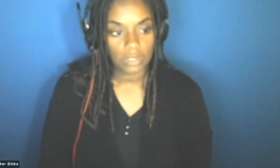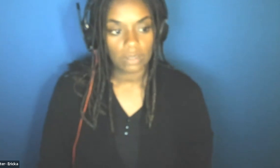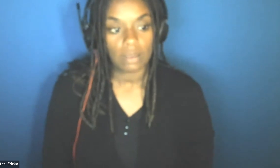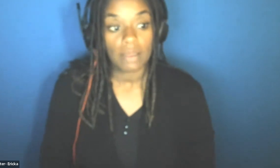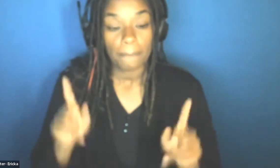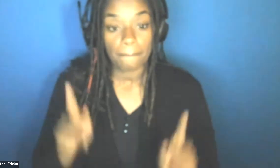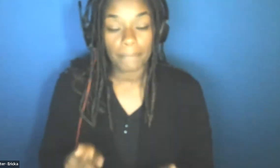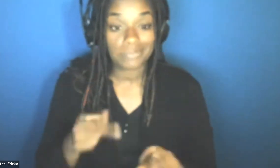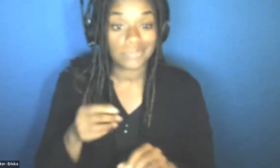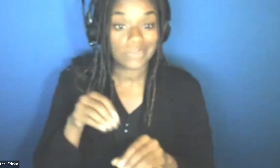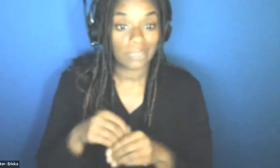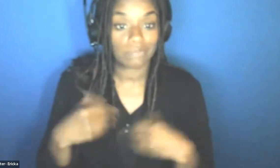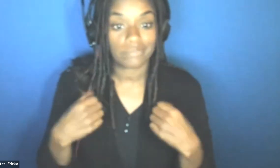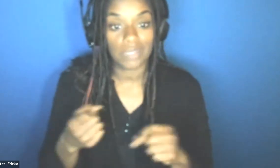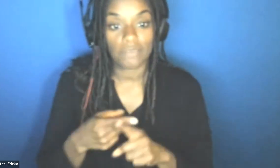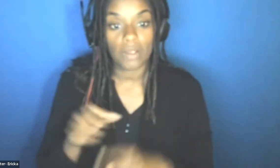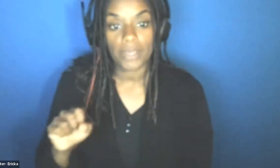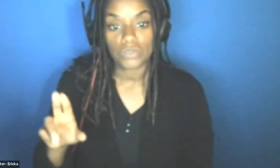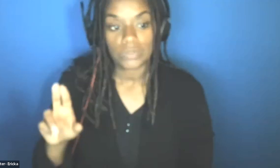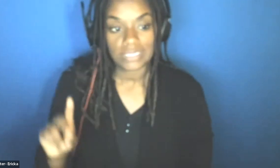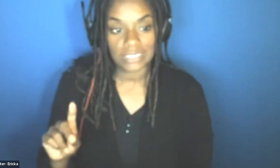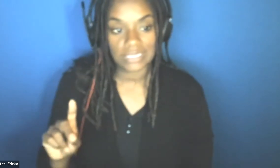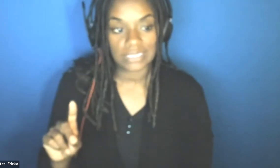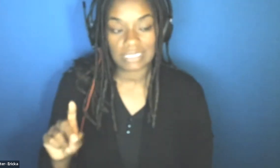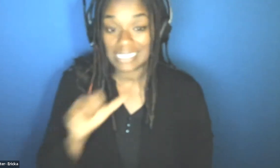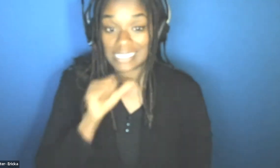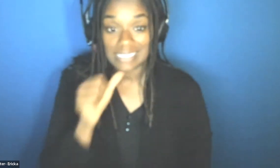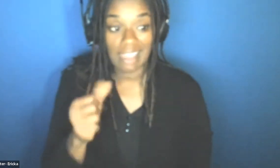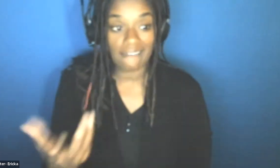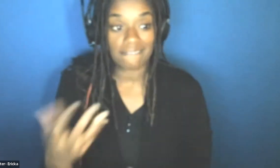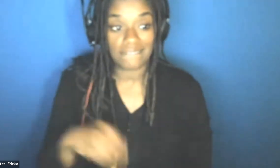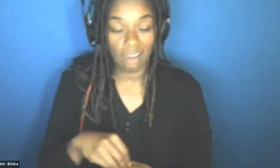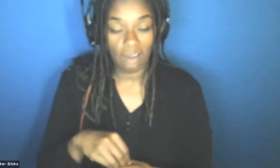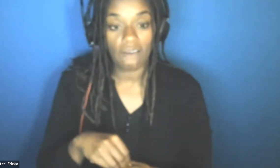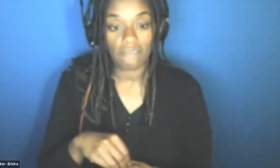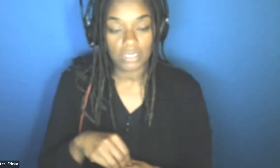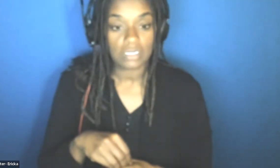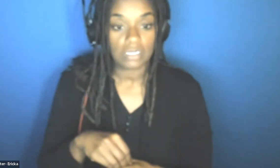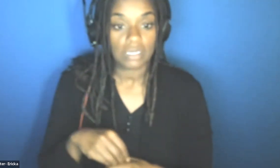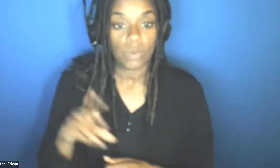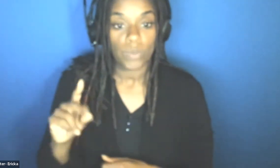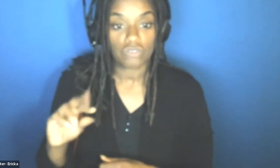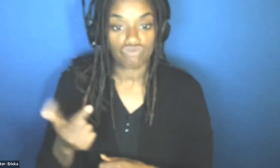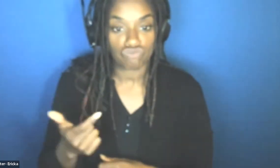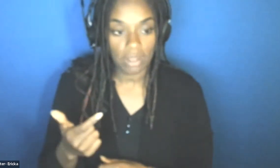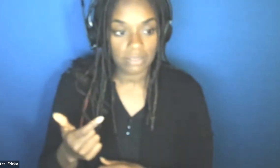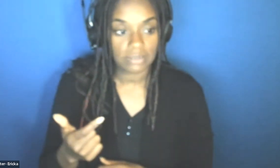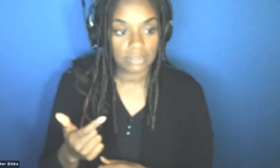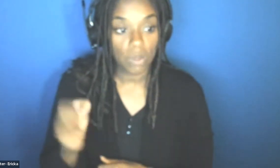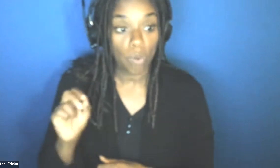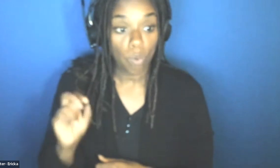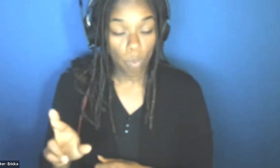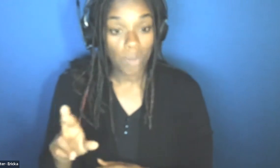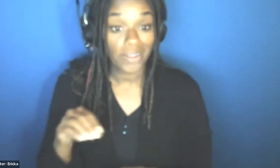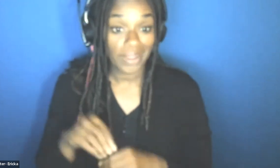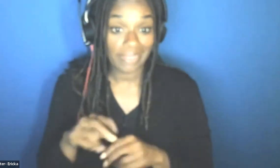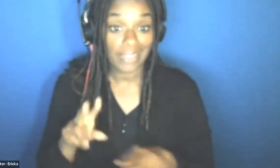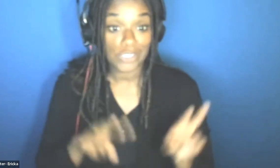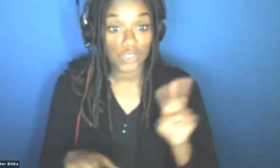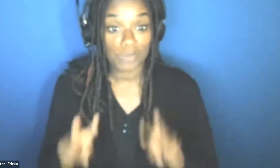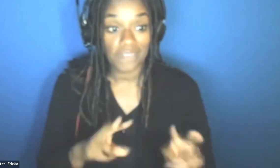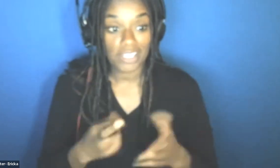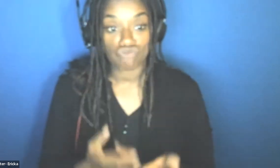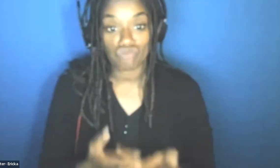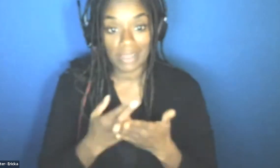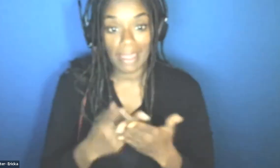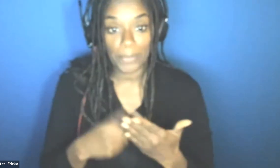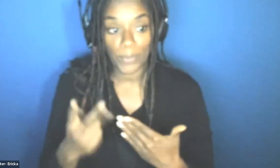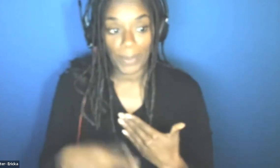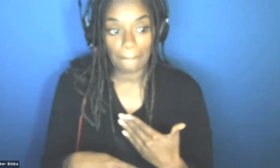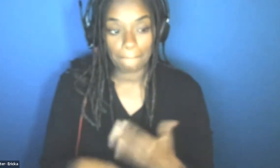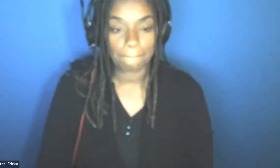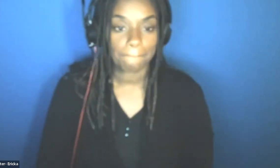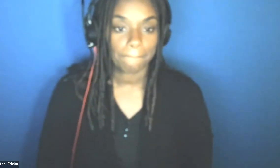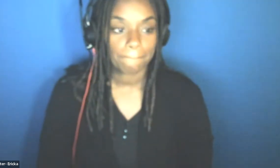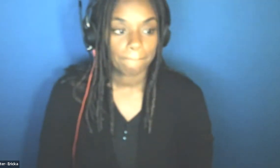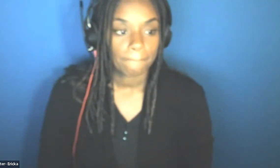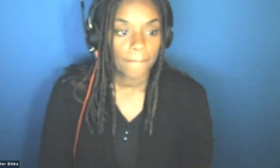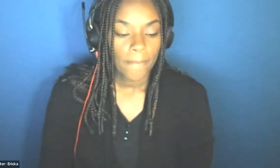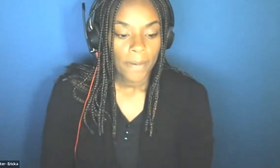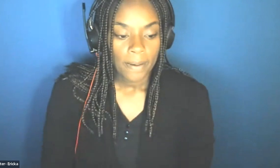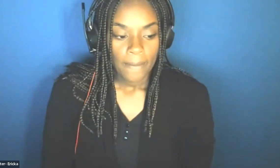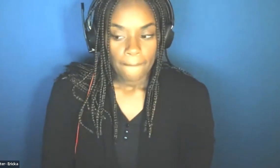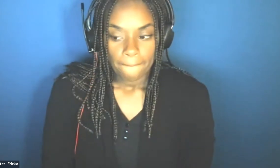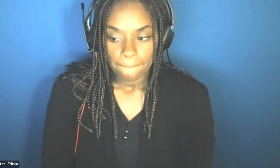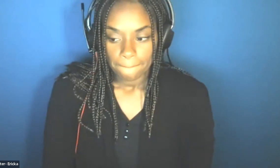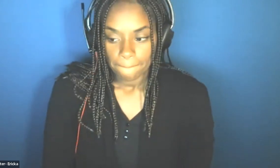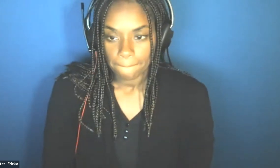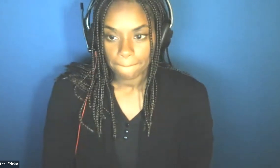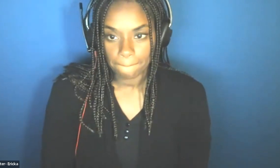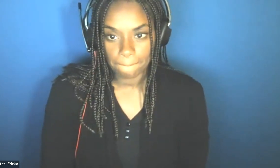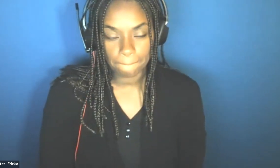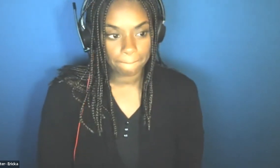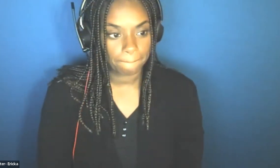So what do we mean by that?